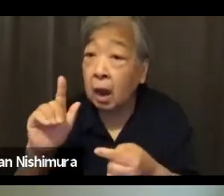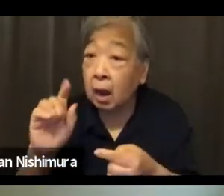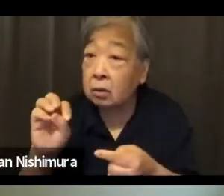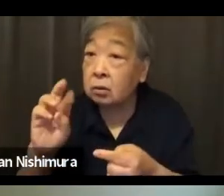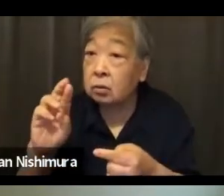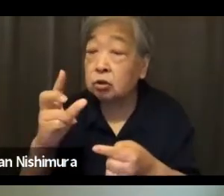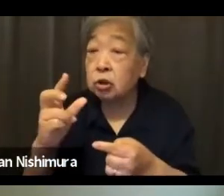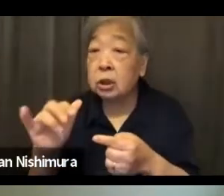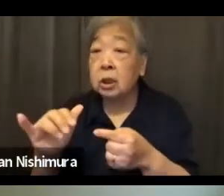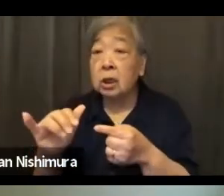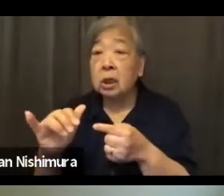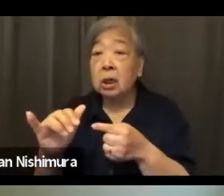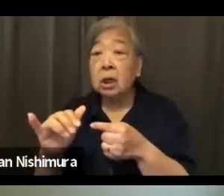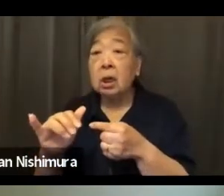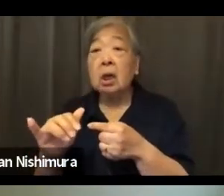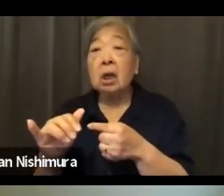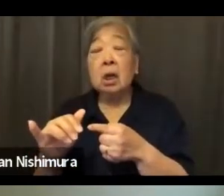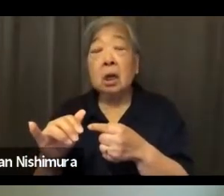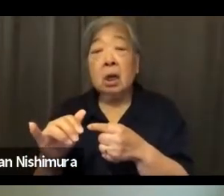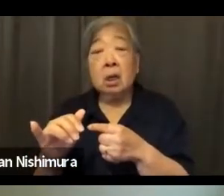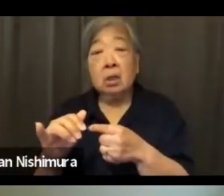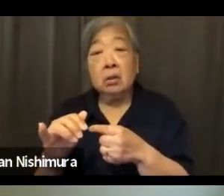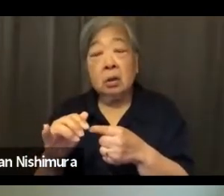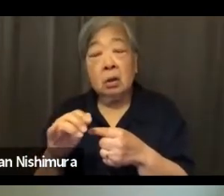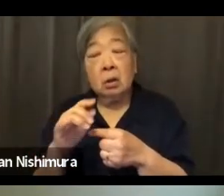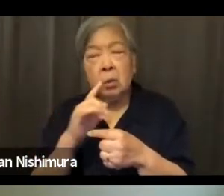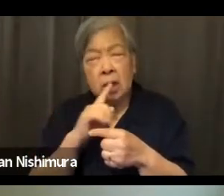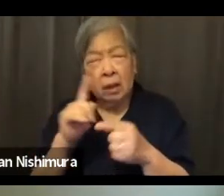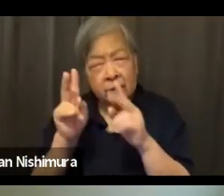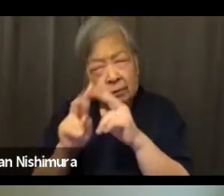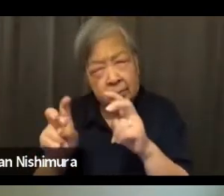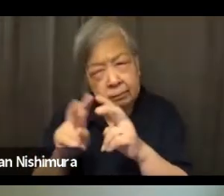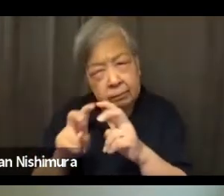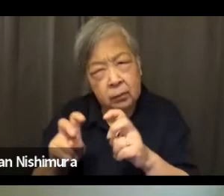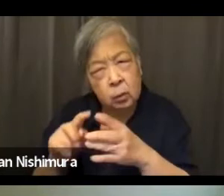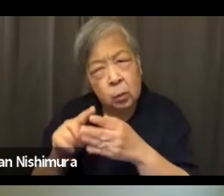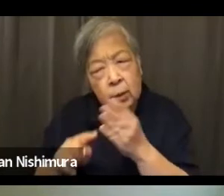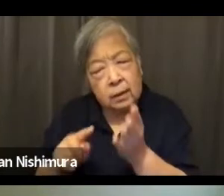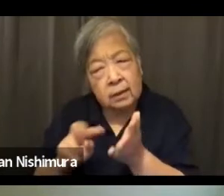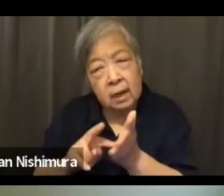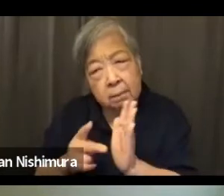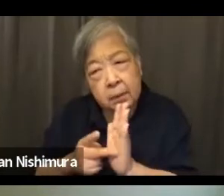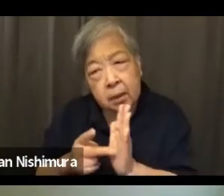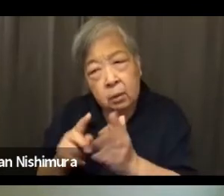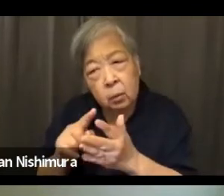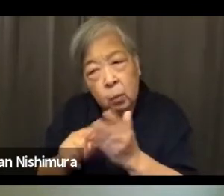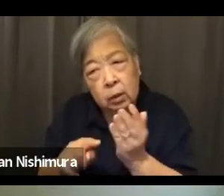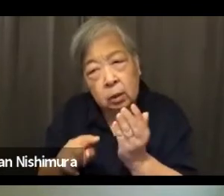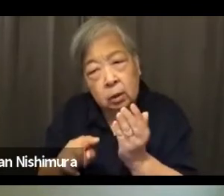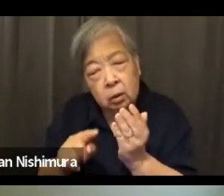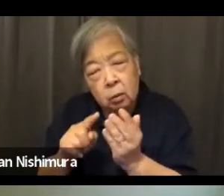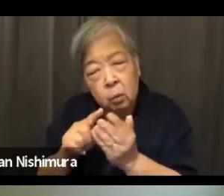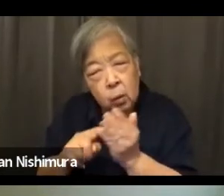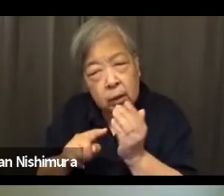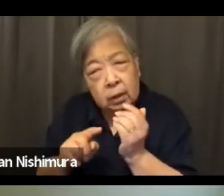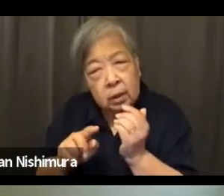You'll want to really unpack with the student: What is the allergy?